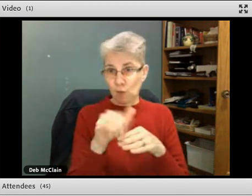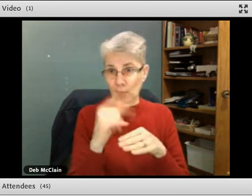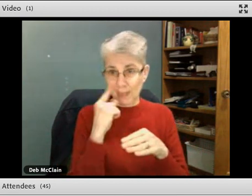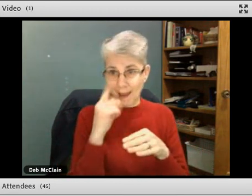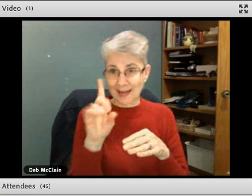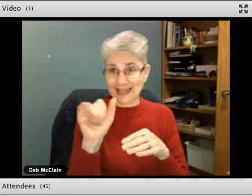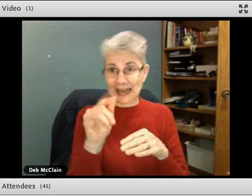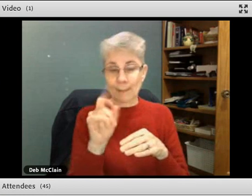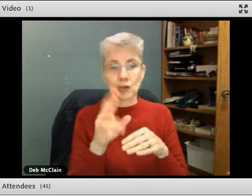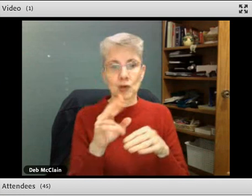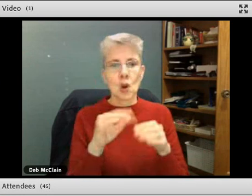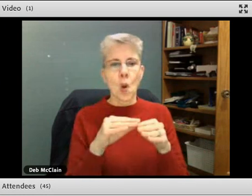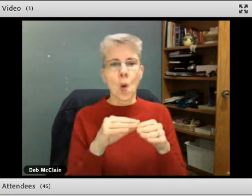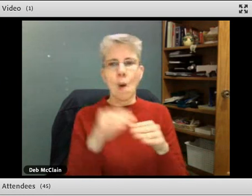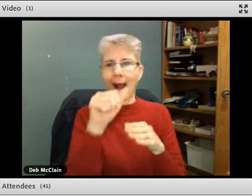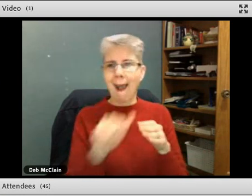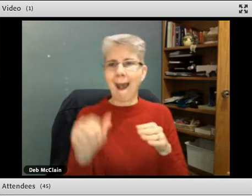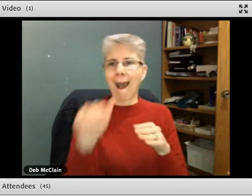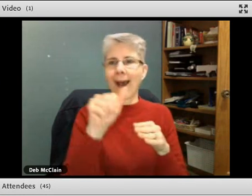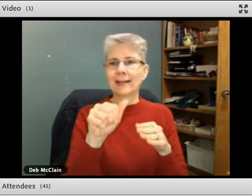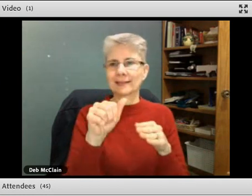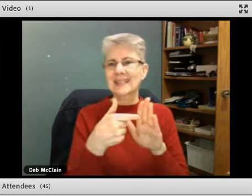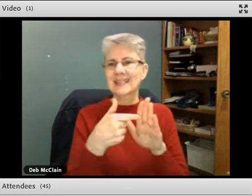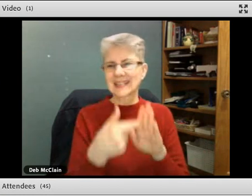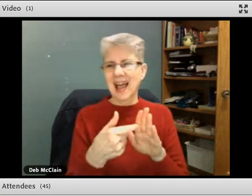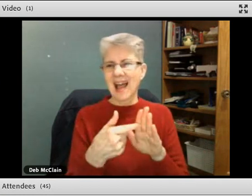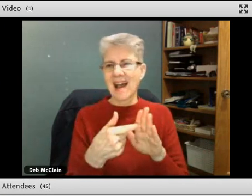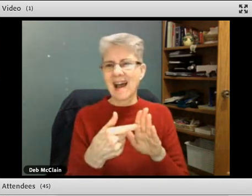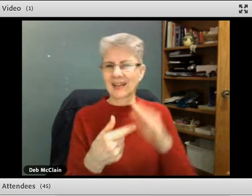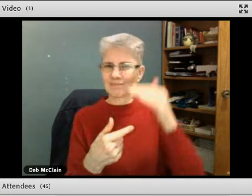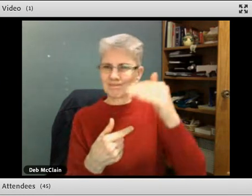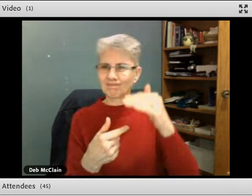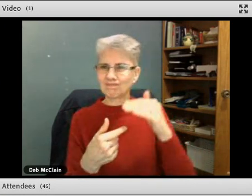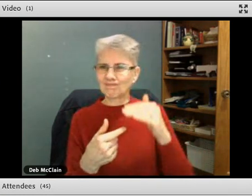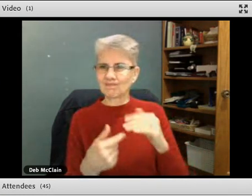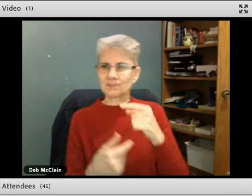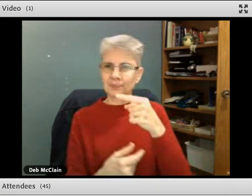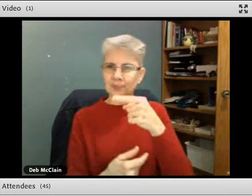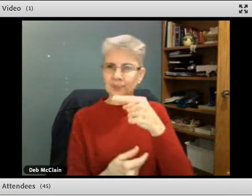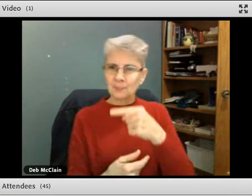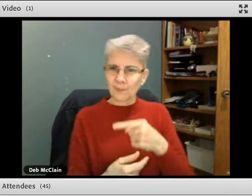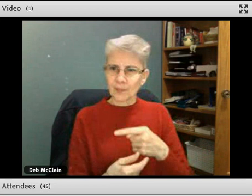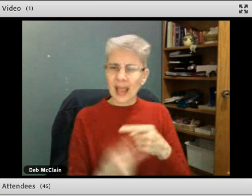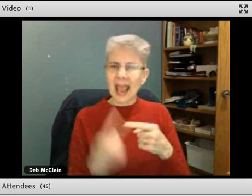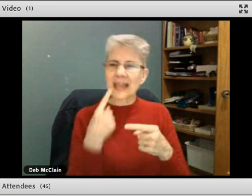And it's just the character designated by that system to say, "This is the beginning of a subfield,"